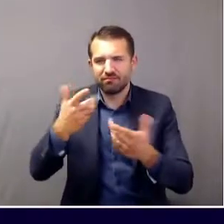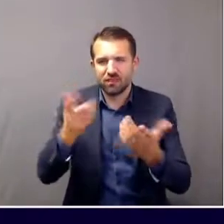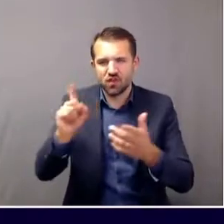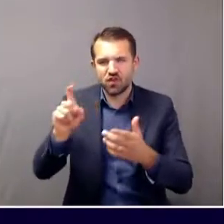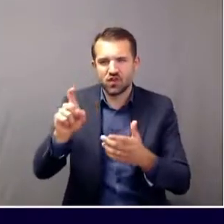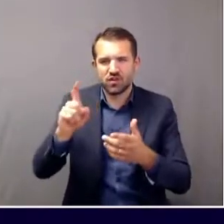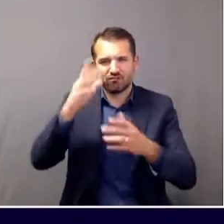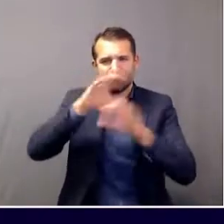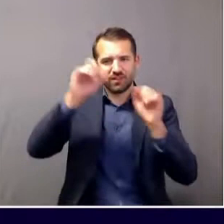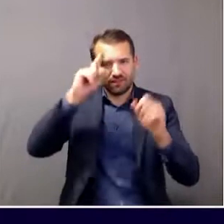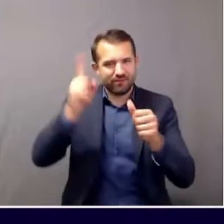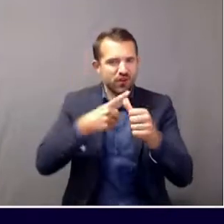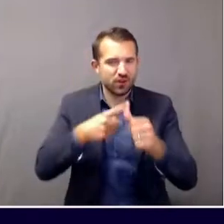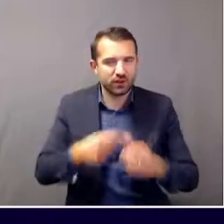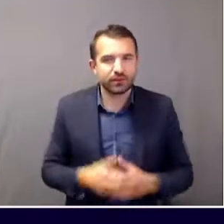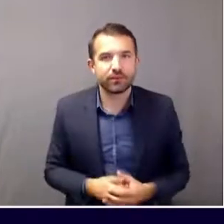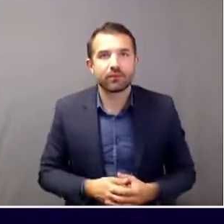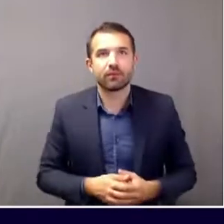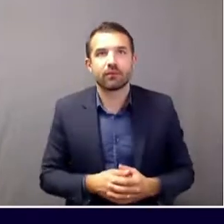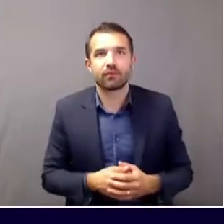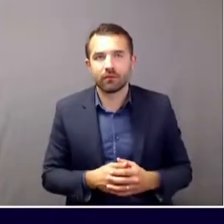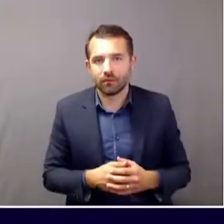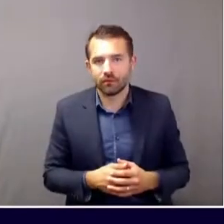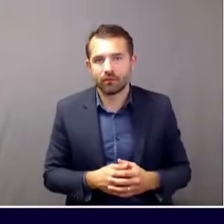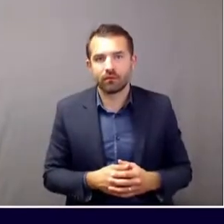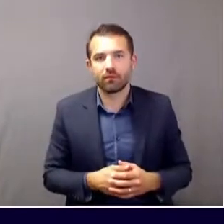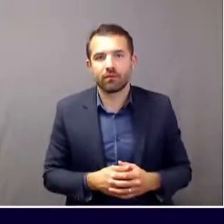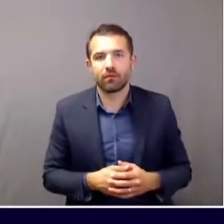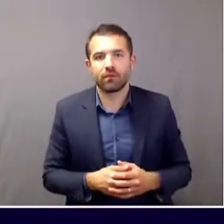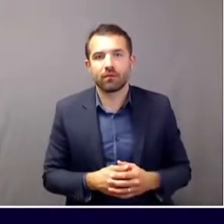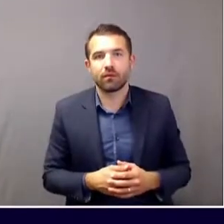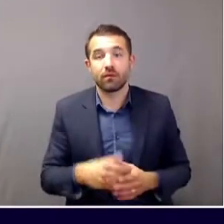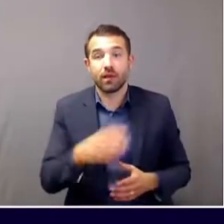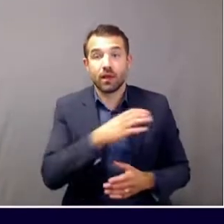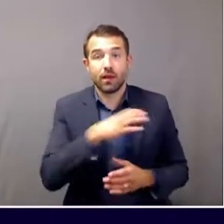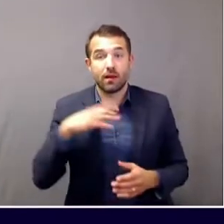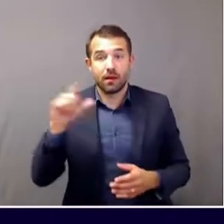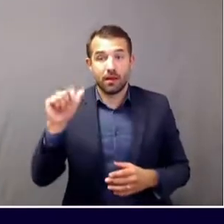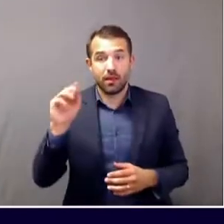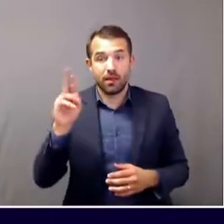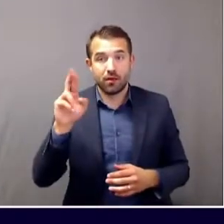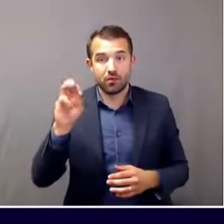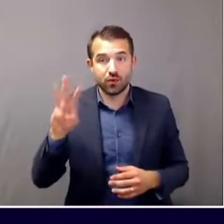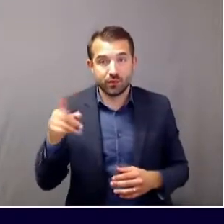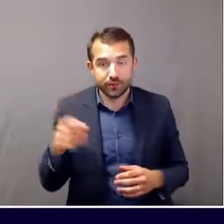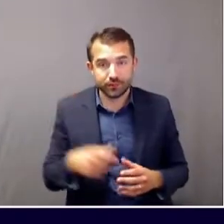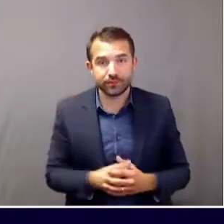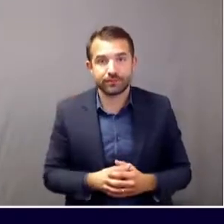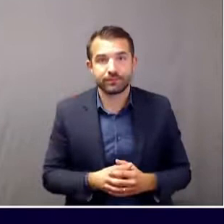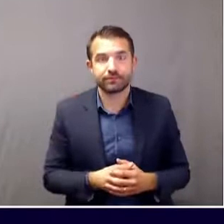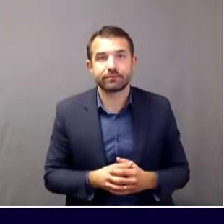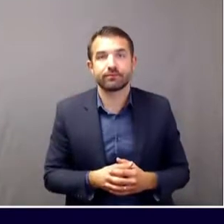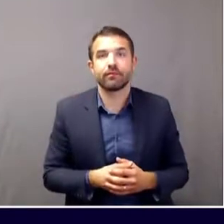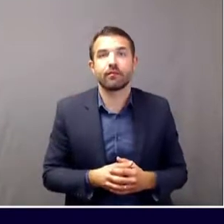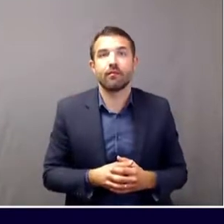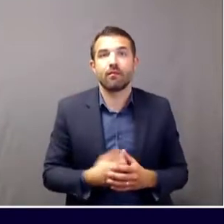take the first part